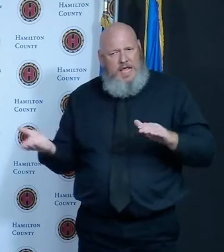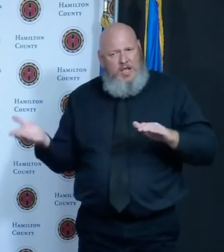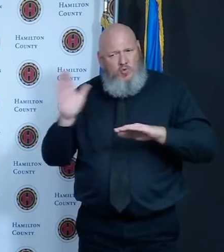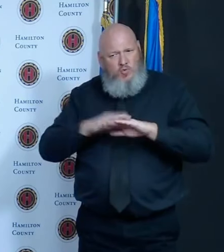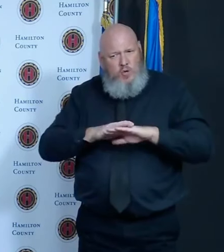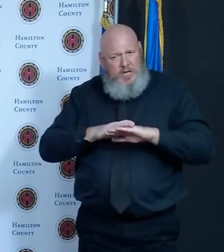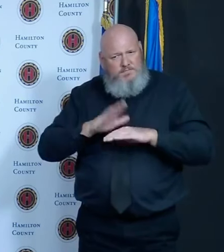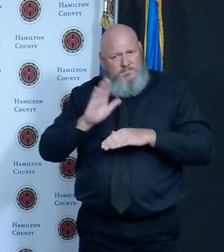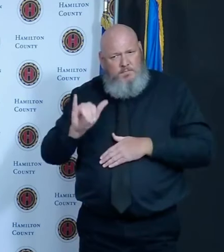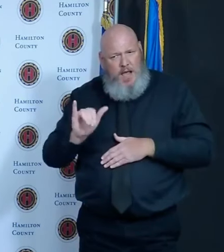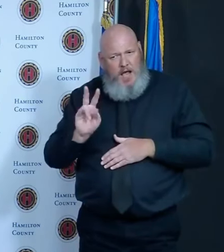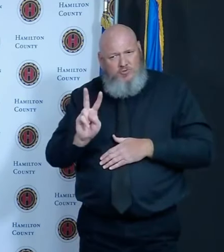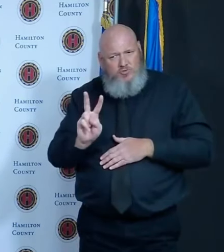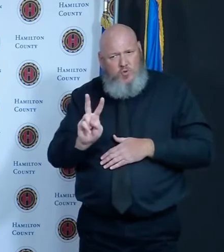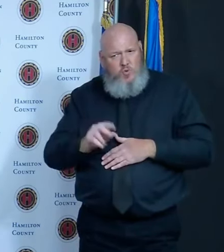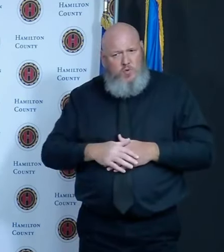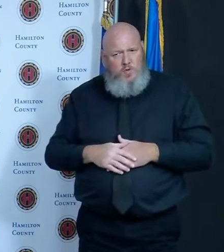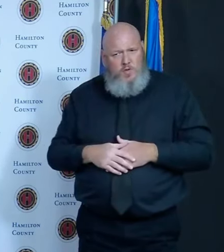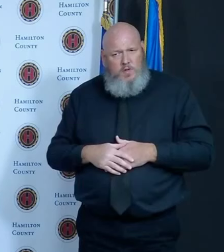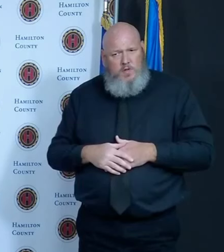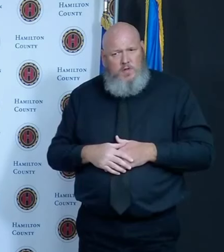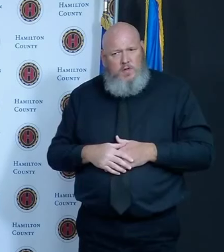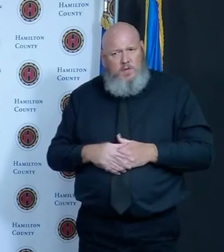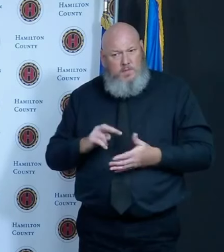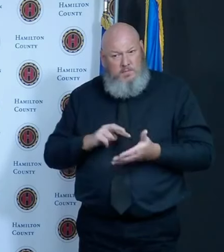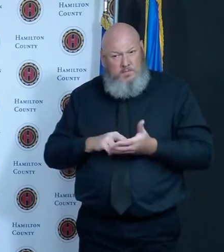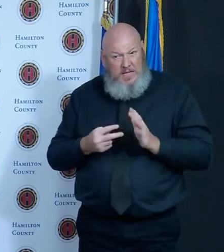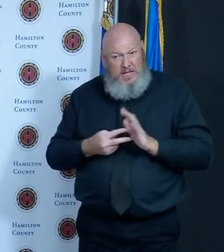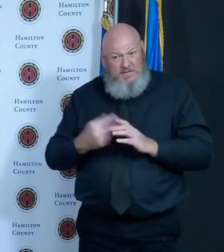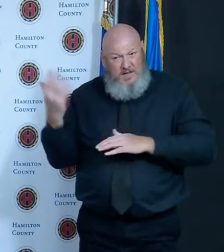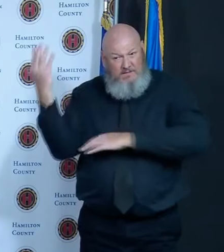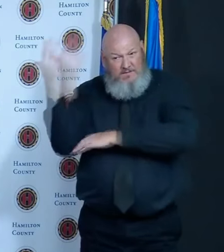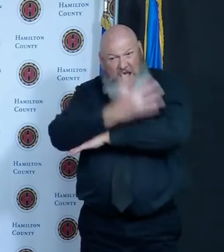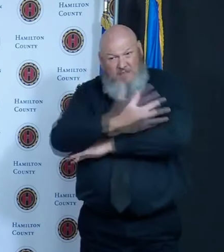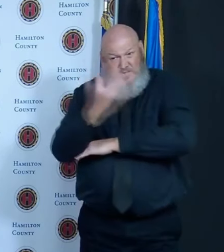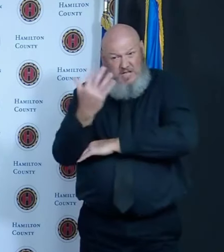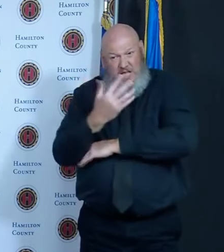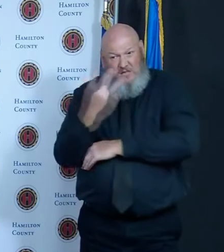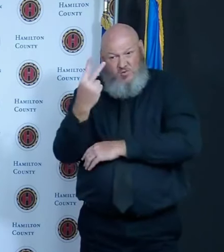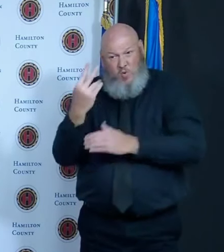flatten out at all since in five days we've only had two new cases